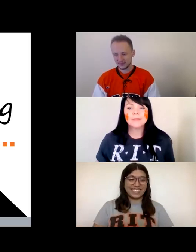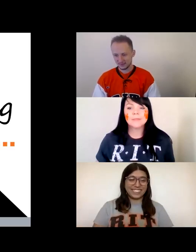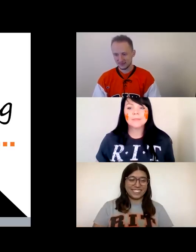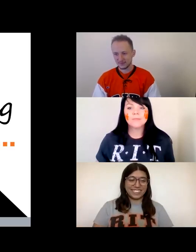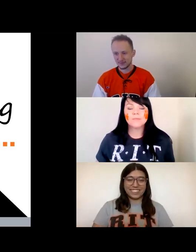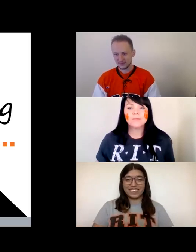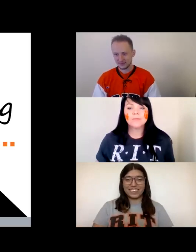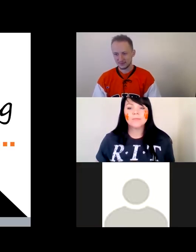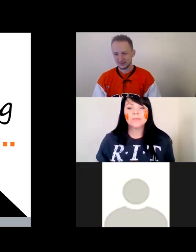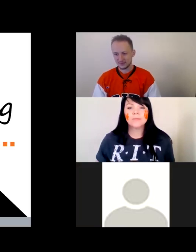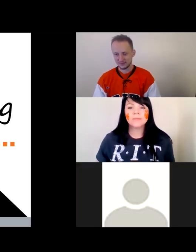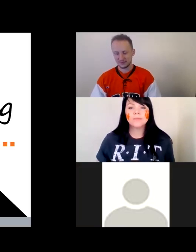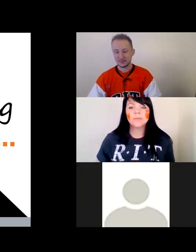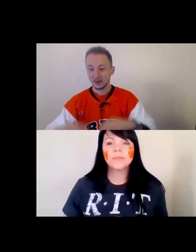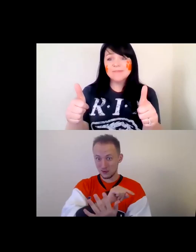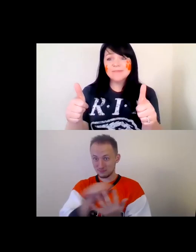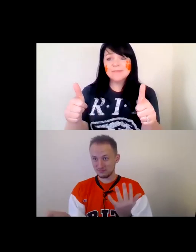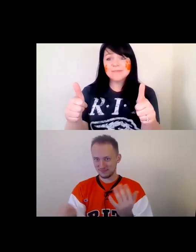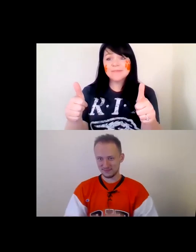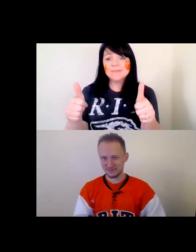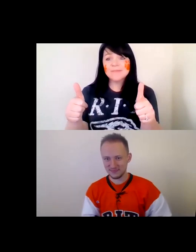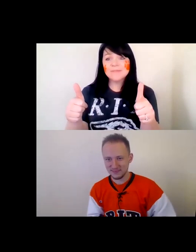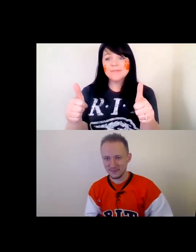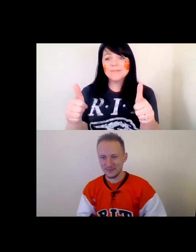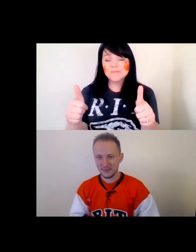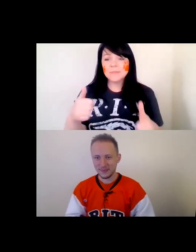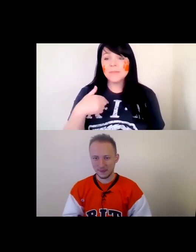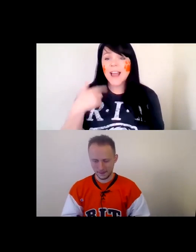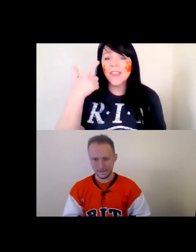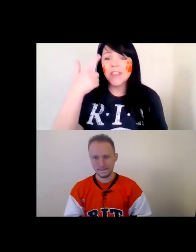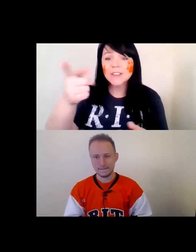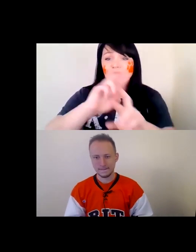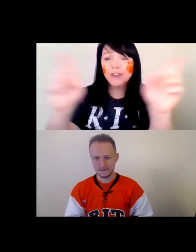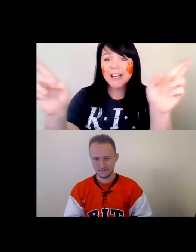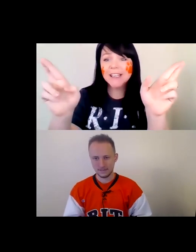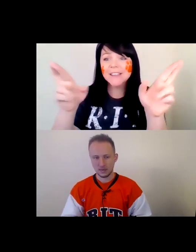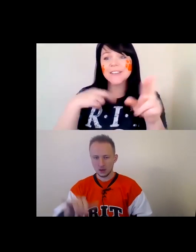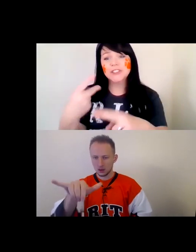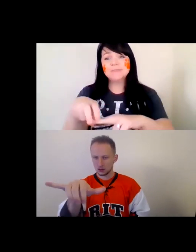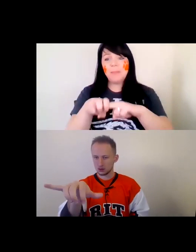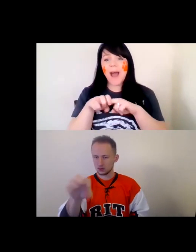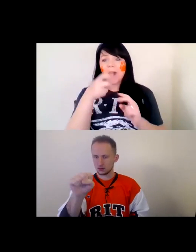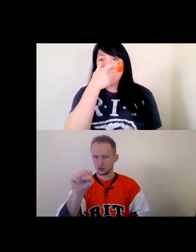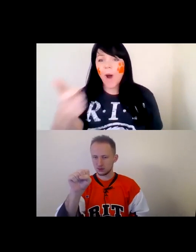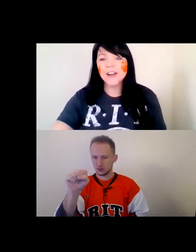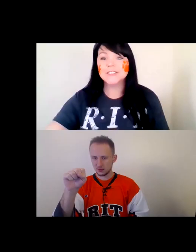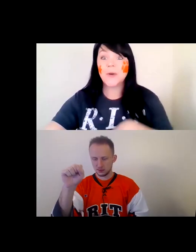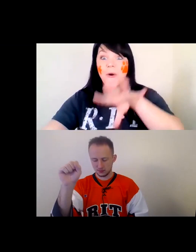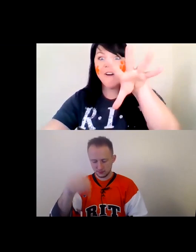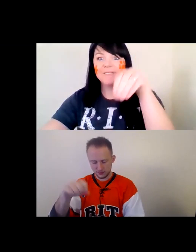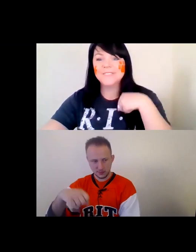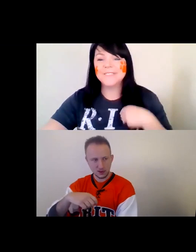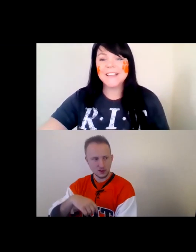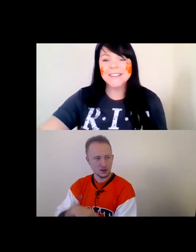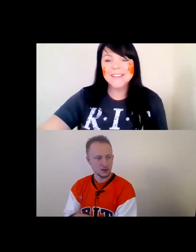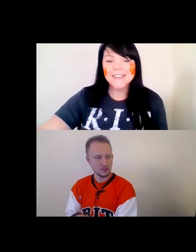Michelle: I think we are ready. I am going to sit back and watch the show. Matt: Yes, absolutely.